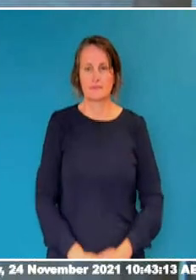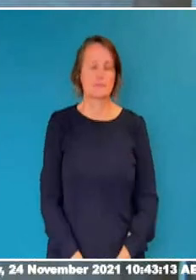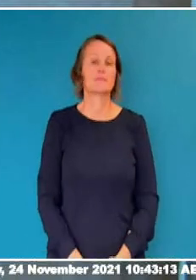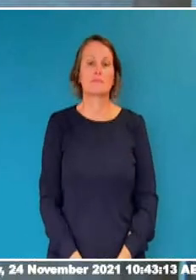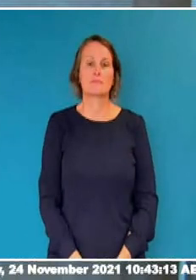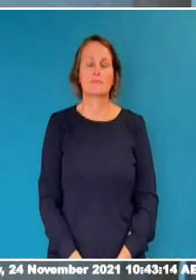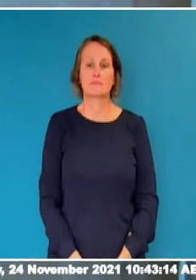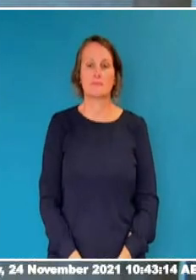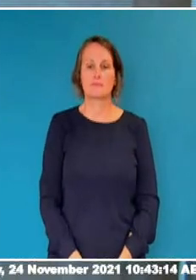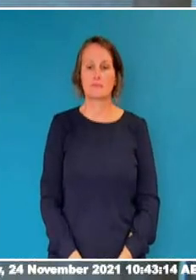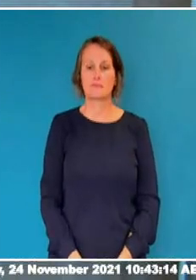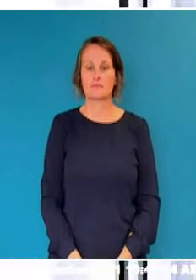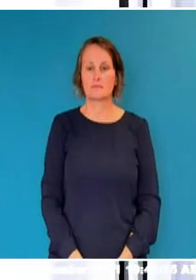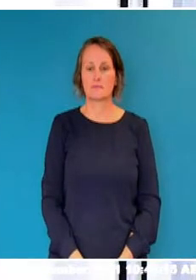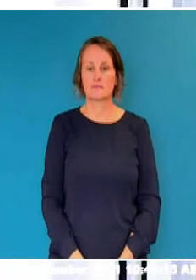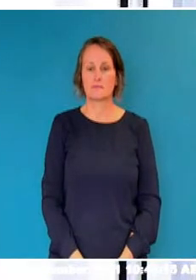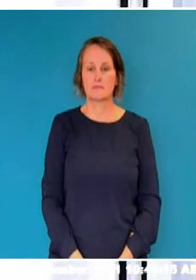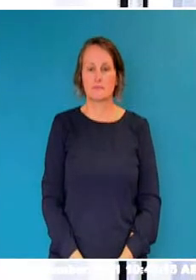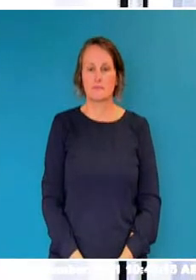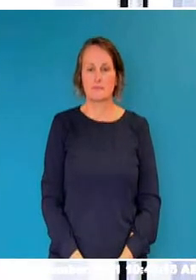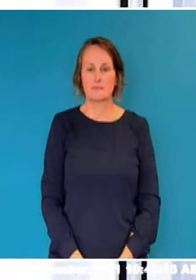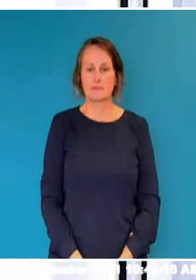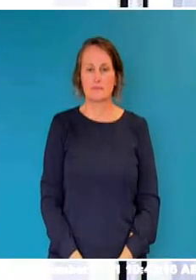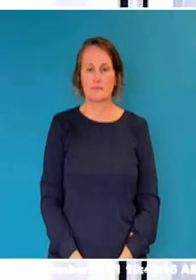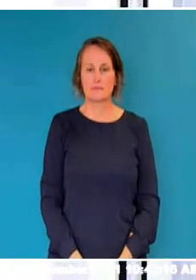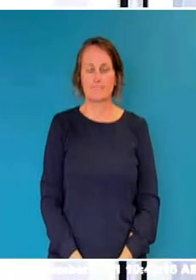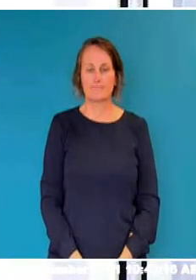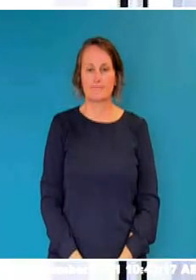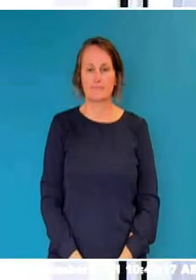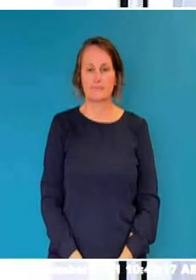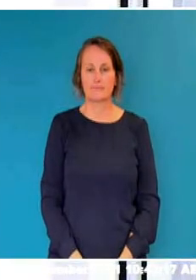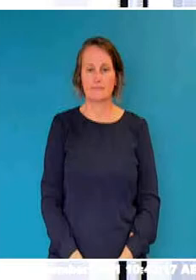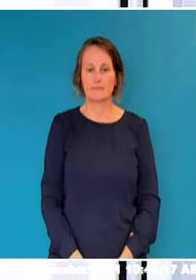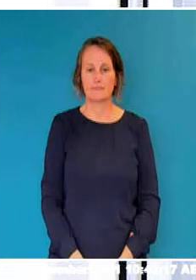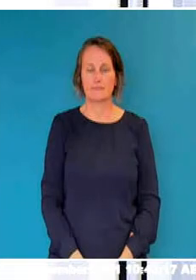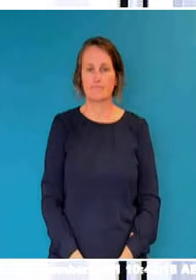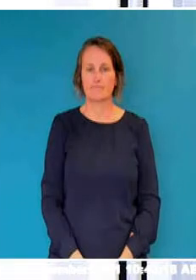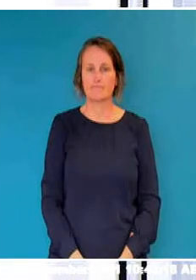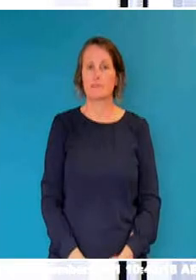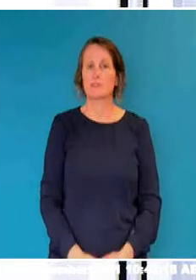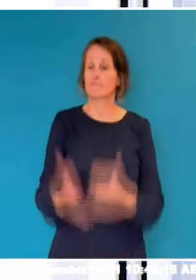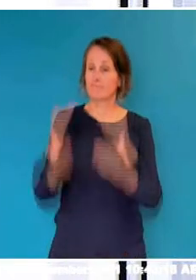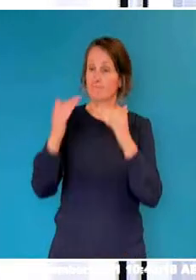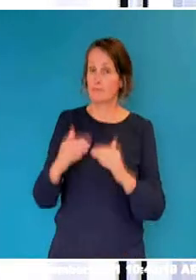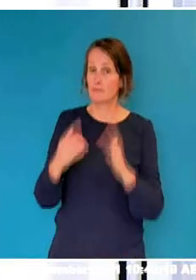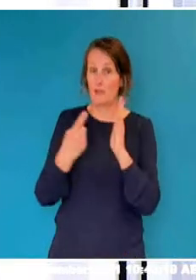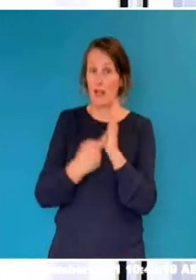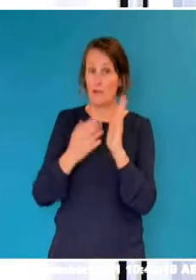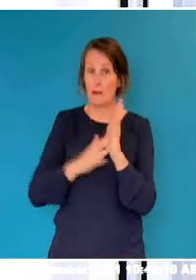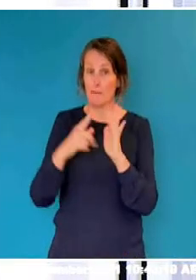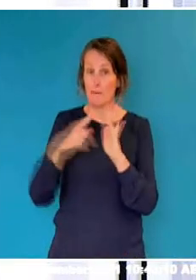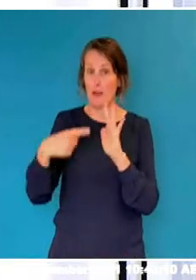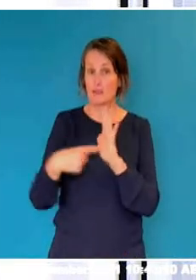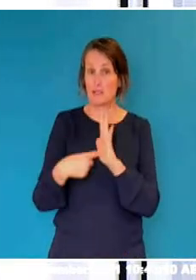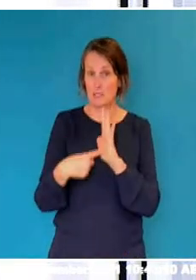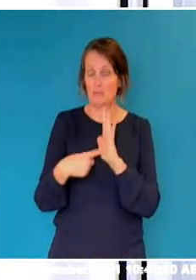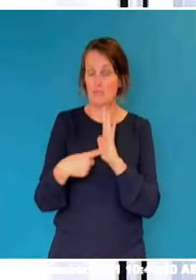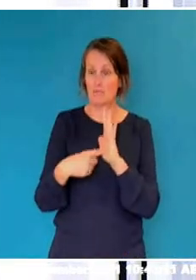Turning to you, Ms Marshall, in RMIT's statement you didn't say